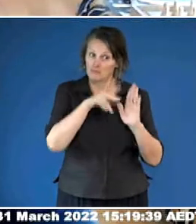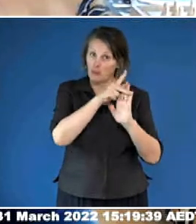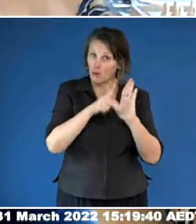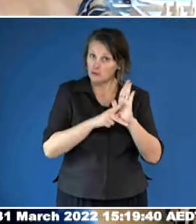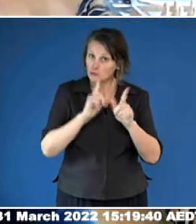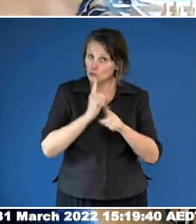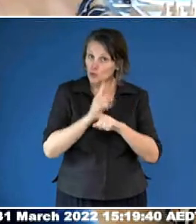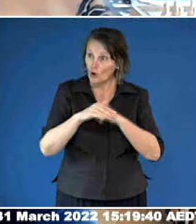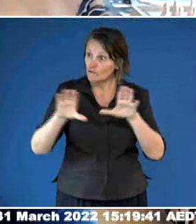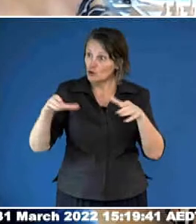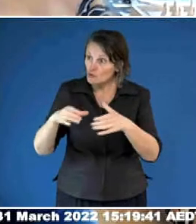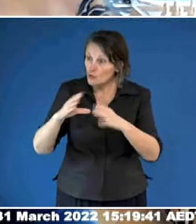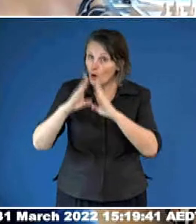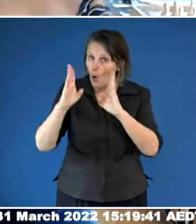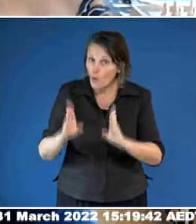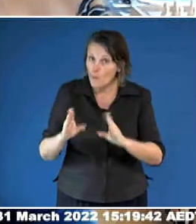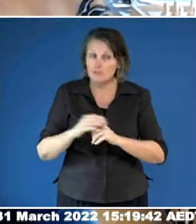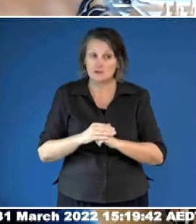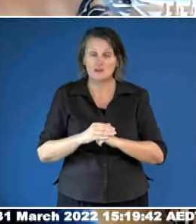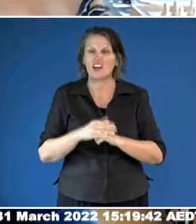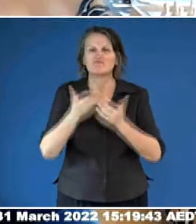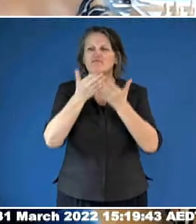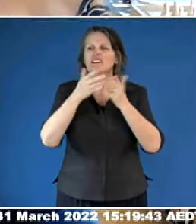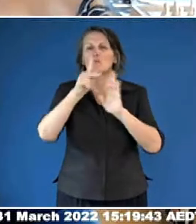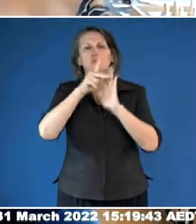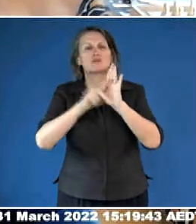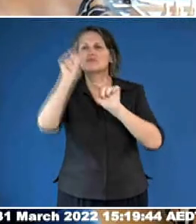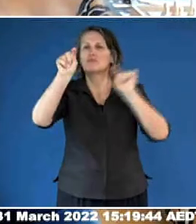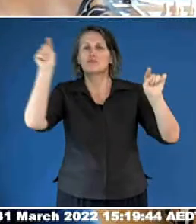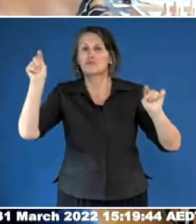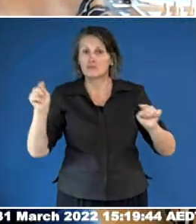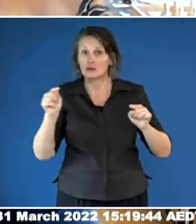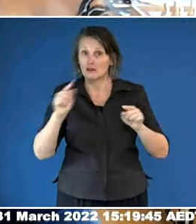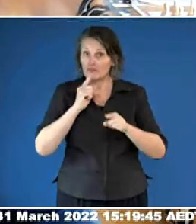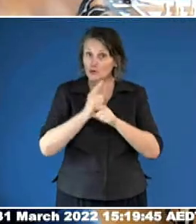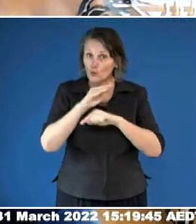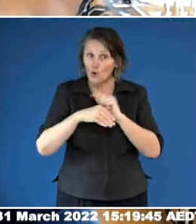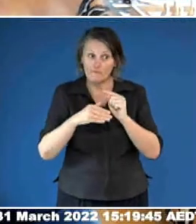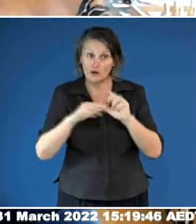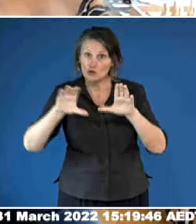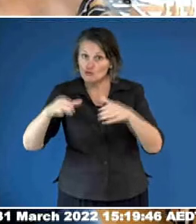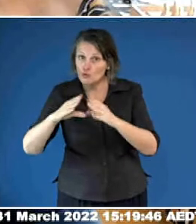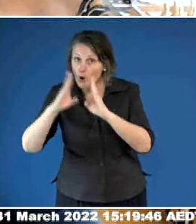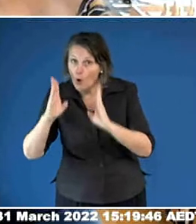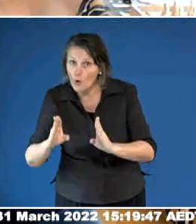whether those mainstream policy - whether they are including closed settings too?